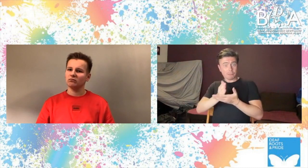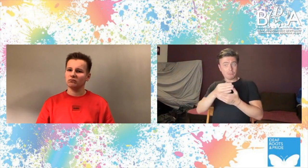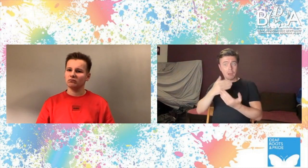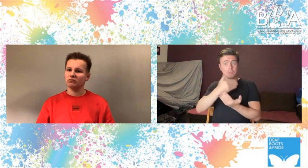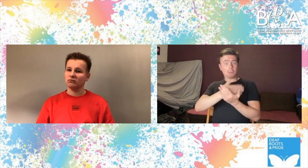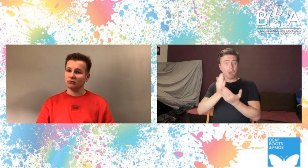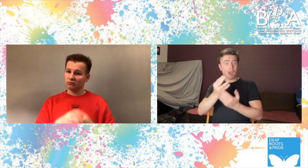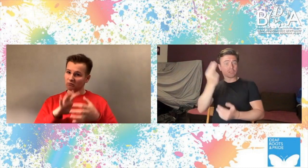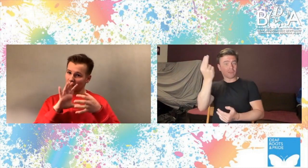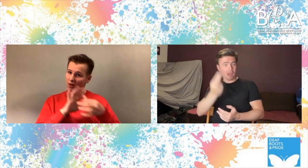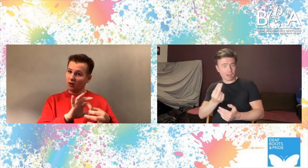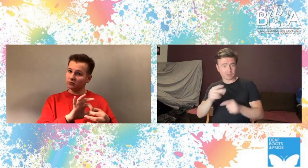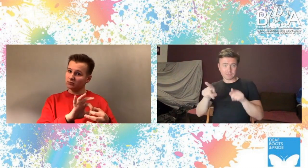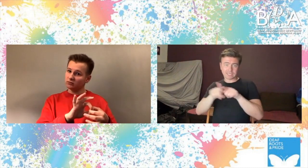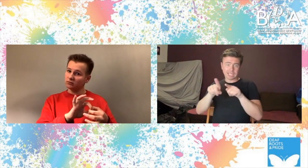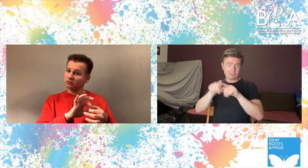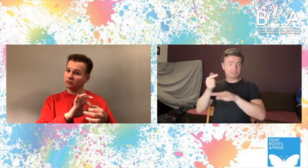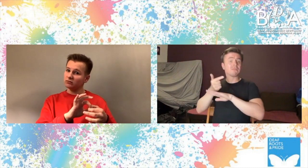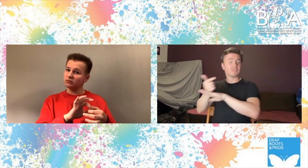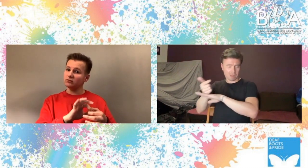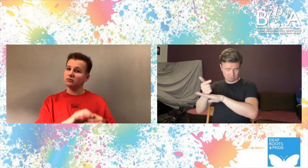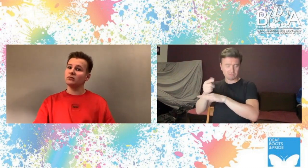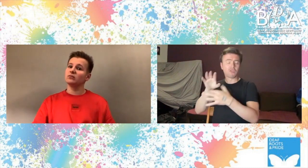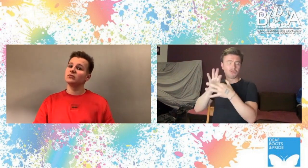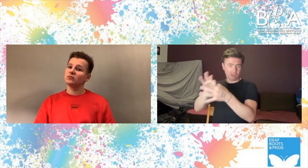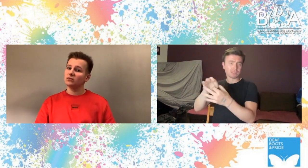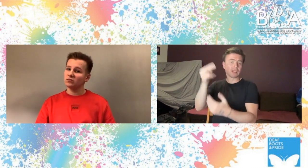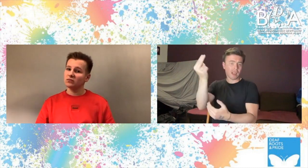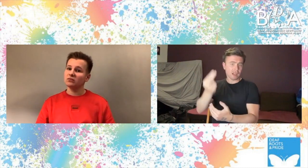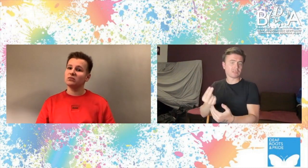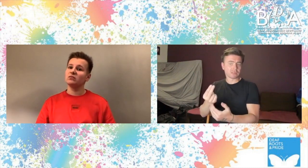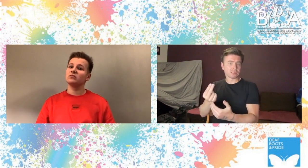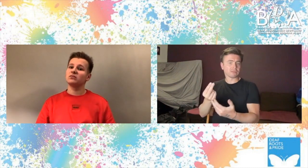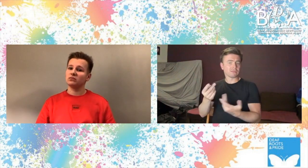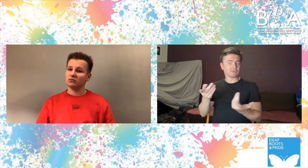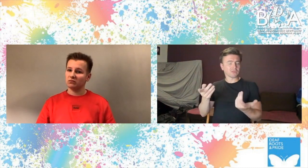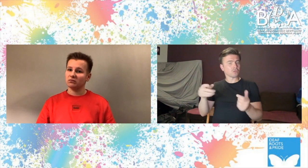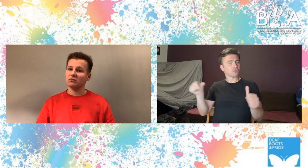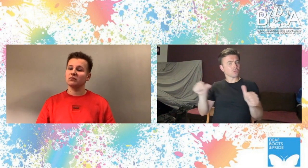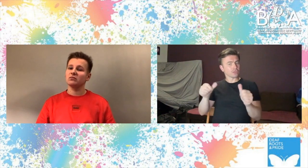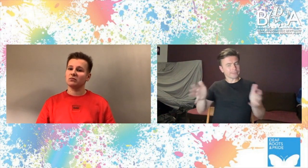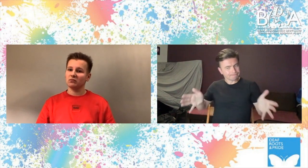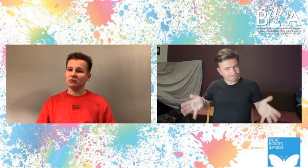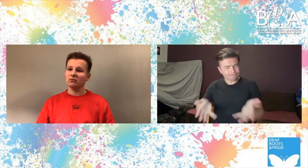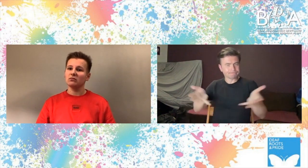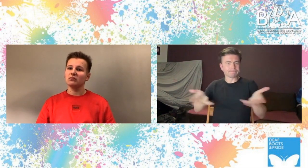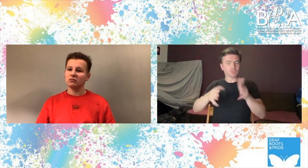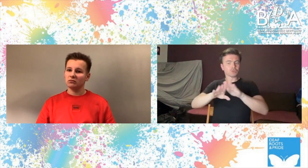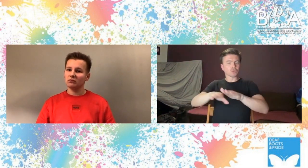part of the arts and so is filmmaking. I think those things should be encouraged